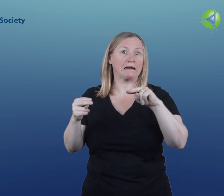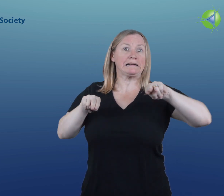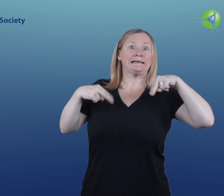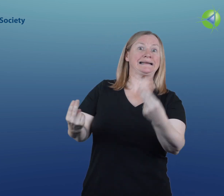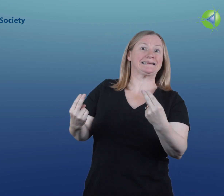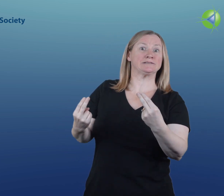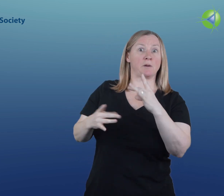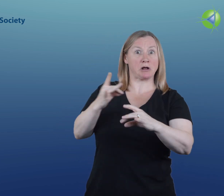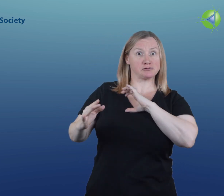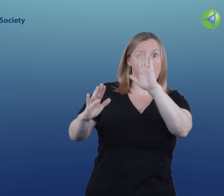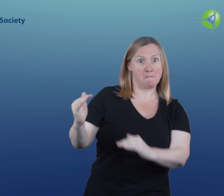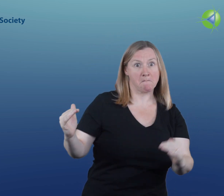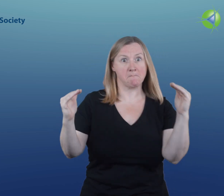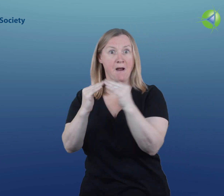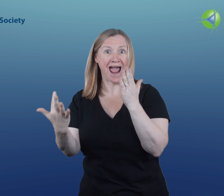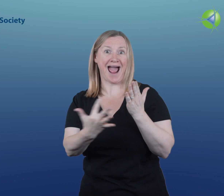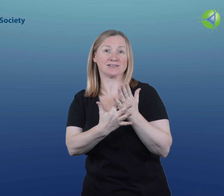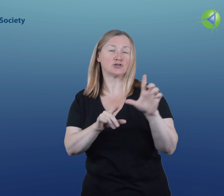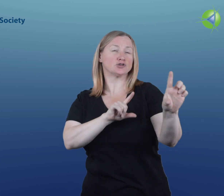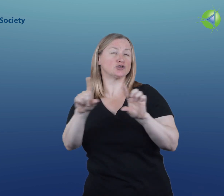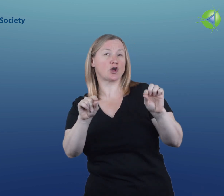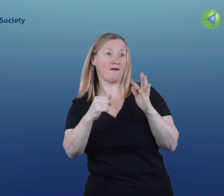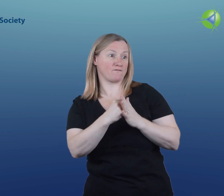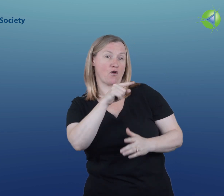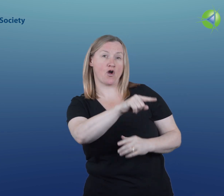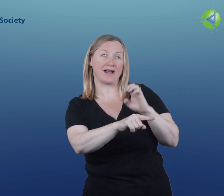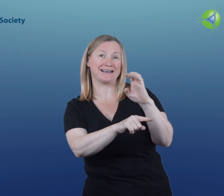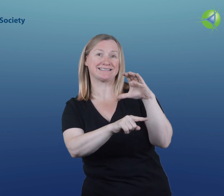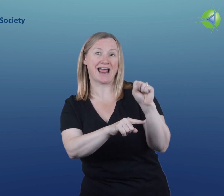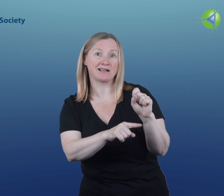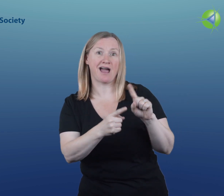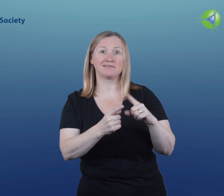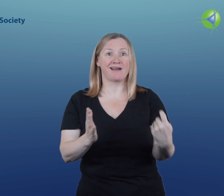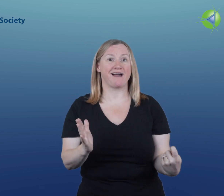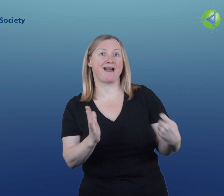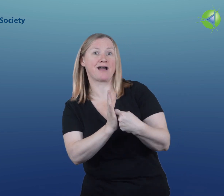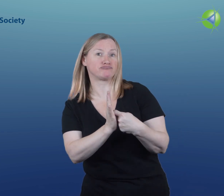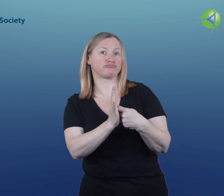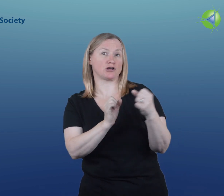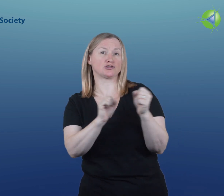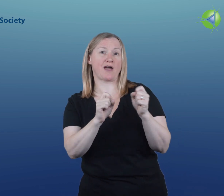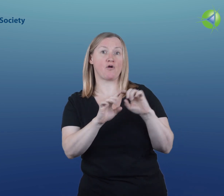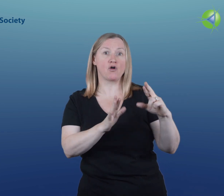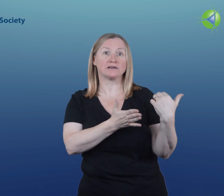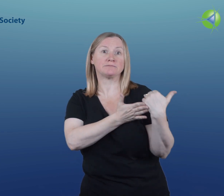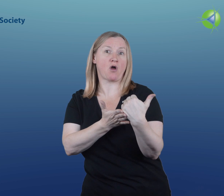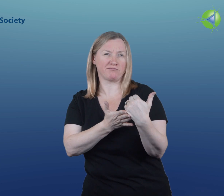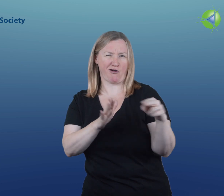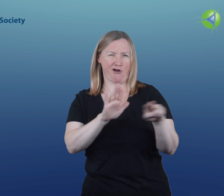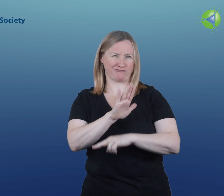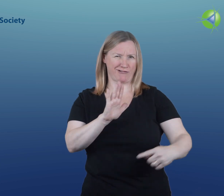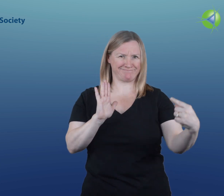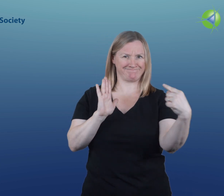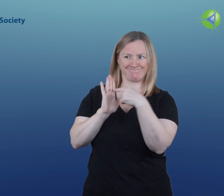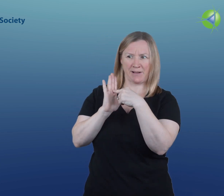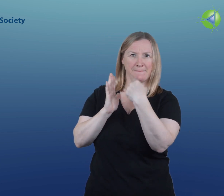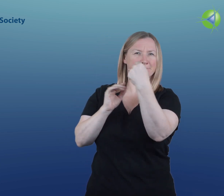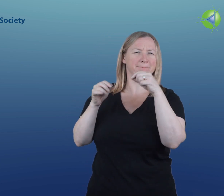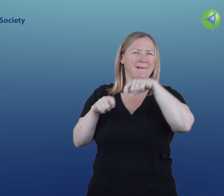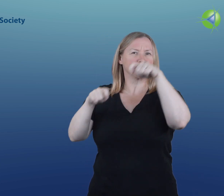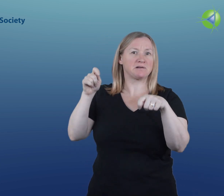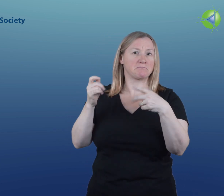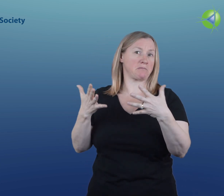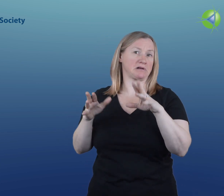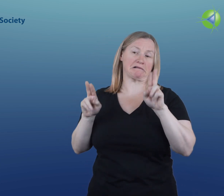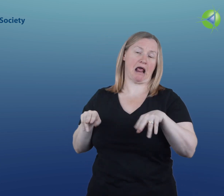equivalent access and choice of ECS and the extra services or support under the Measures could be withdrawn.